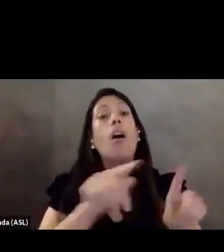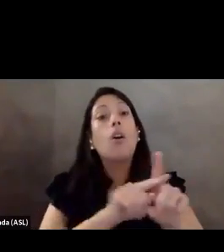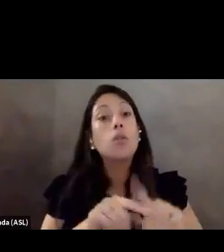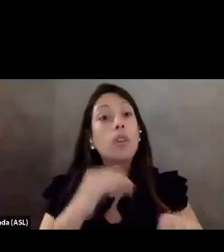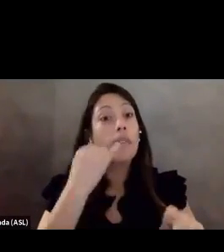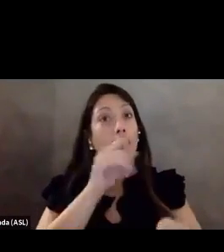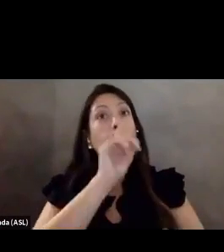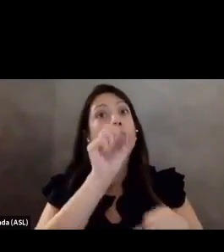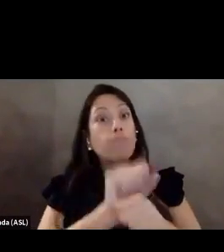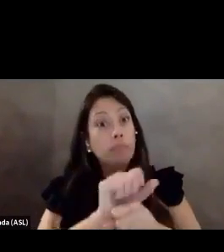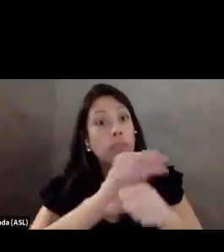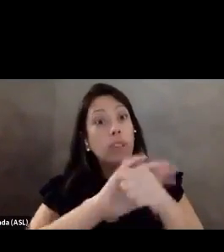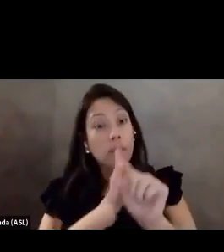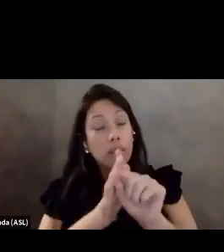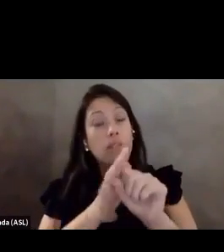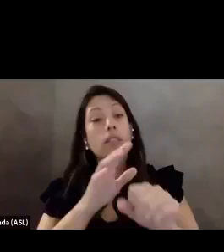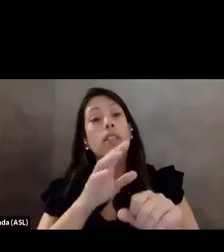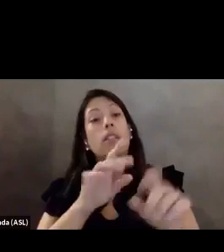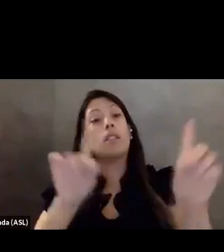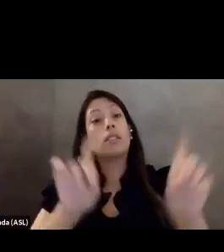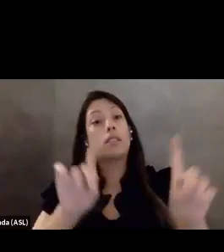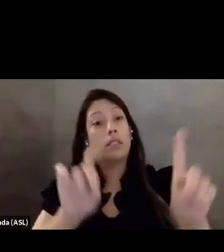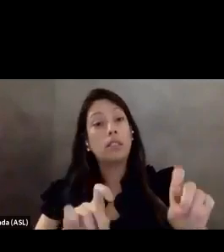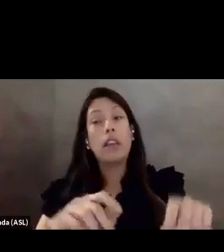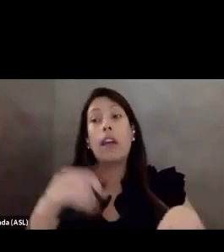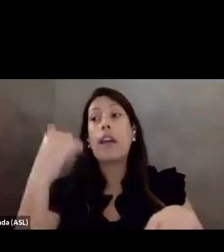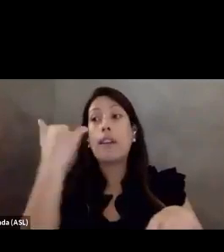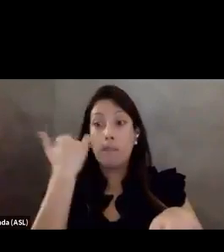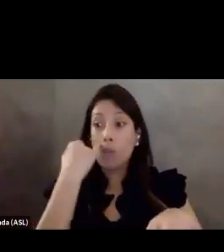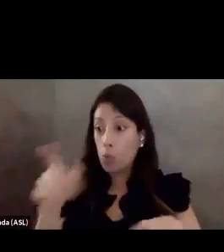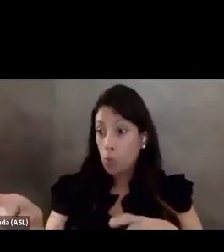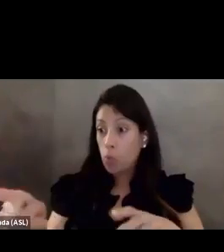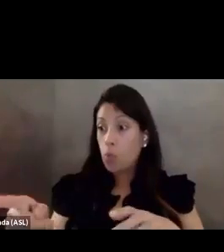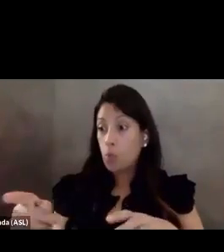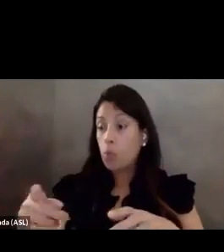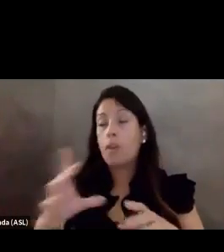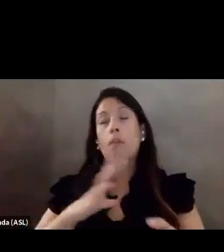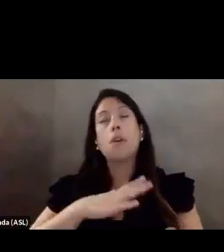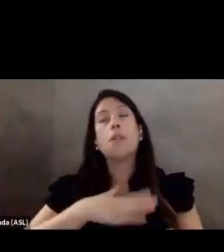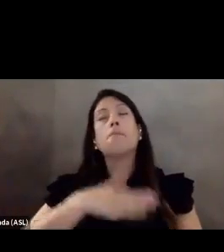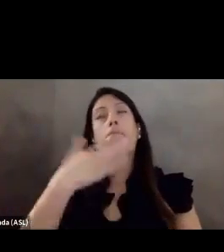of 50 dollars for people who choose to go to the alternate care site. And this would be over and above the one